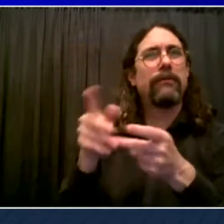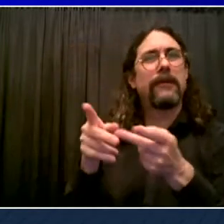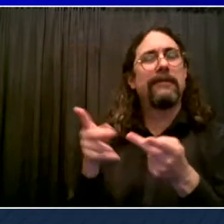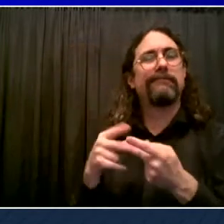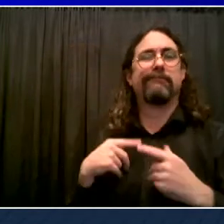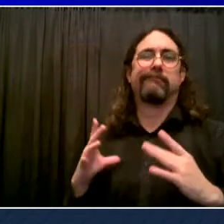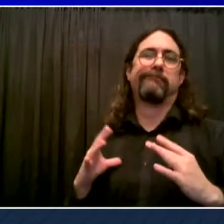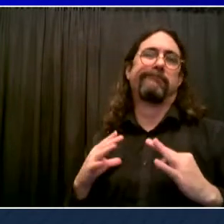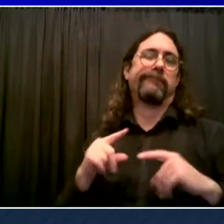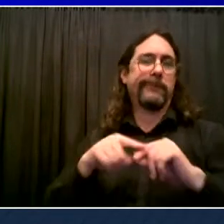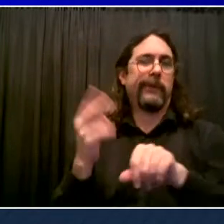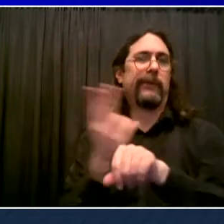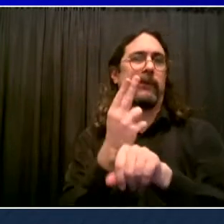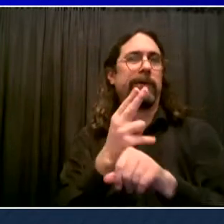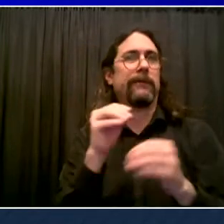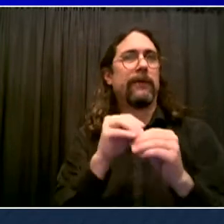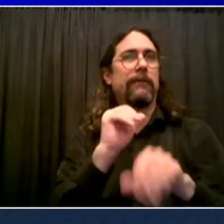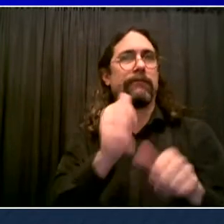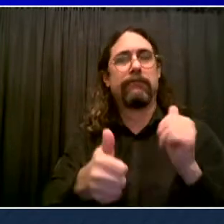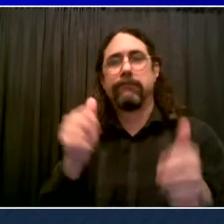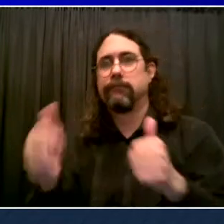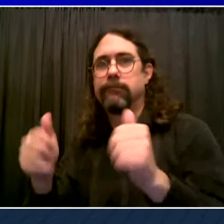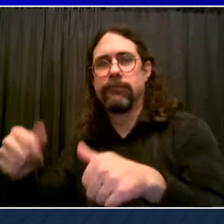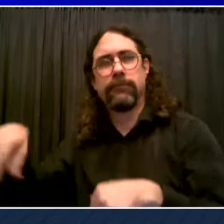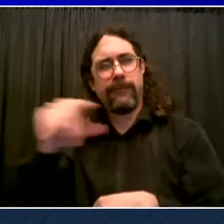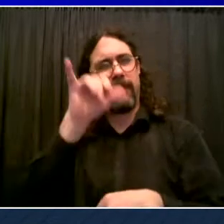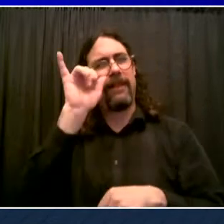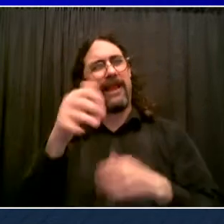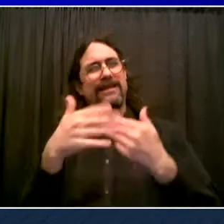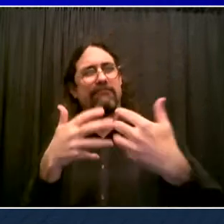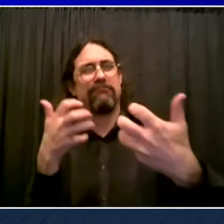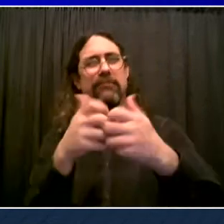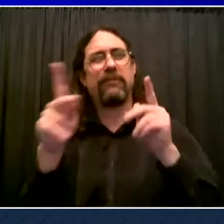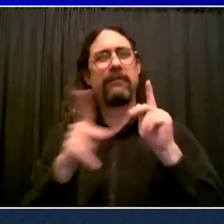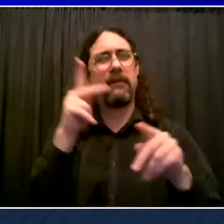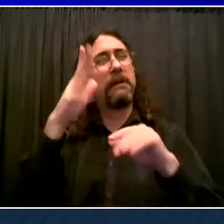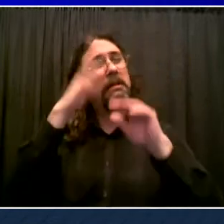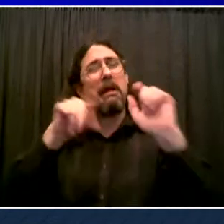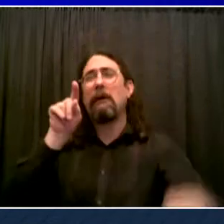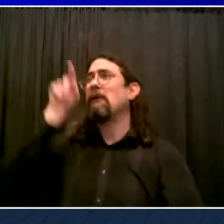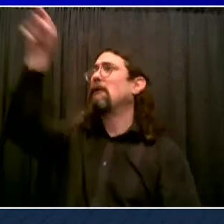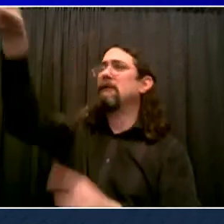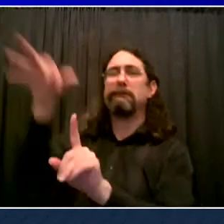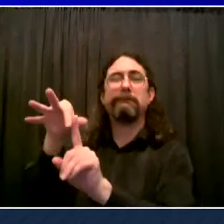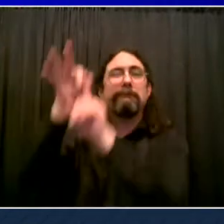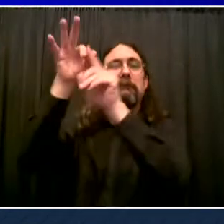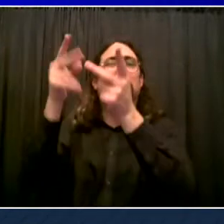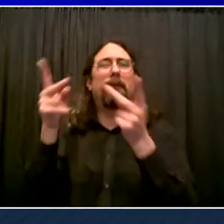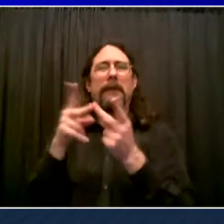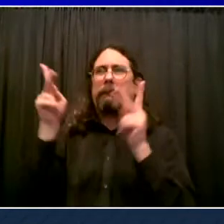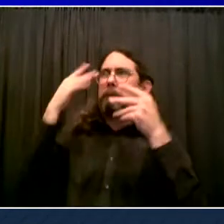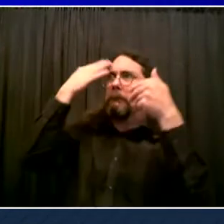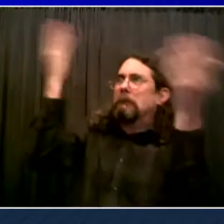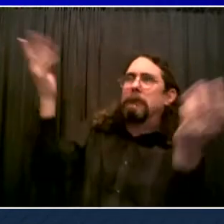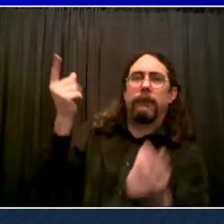TERMS OF REEHACING MMYAN THOUSANDS OF NEW YORKERS BUT ALSO DURING THIS PROCESS. A LOT OF NEW SITES OPENING UP , WE ARE VERY EXCITED ABOBOUT THAT, WE ARE